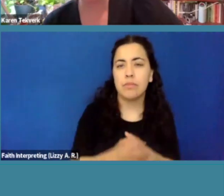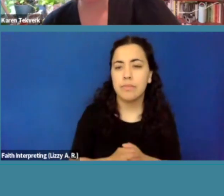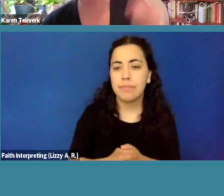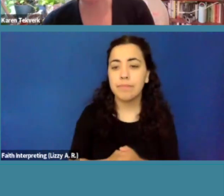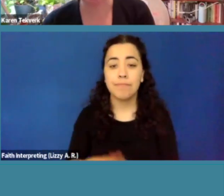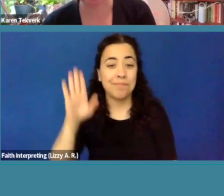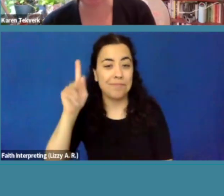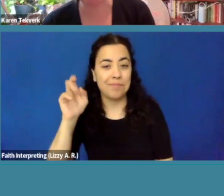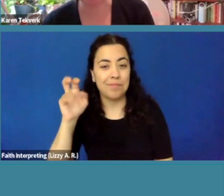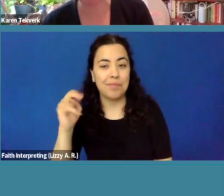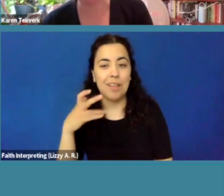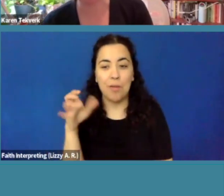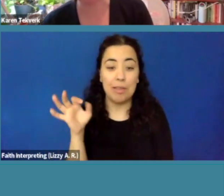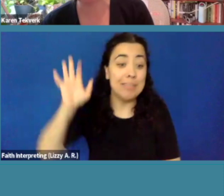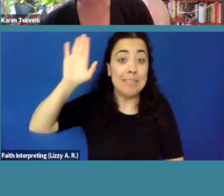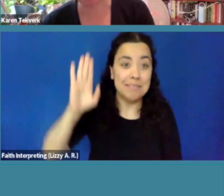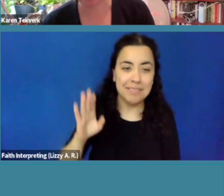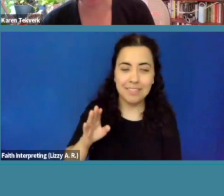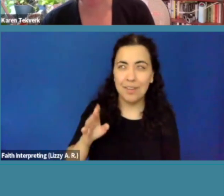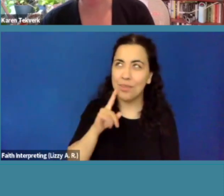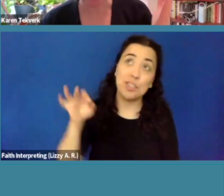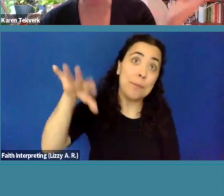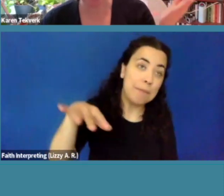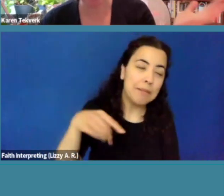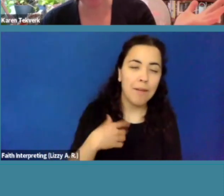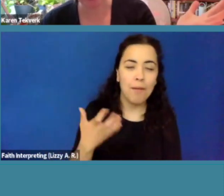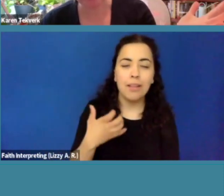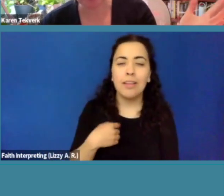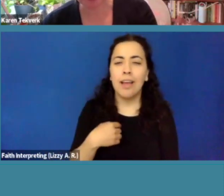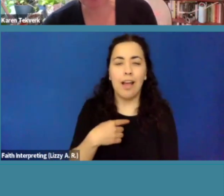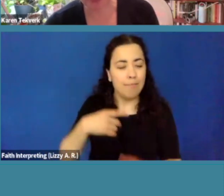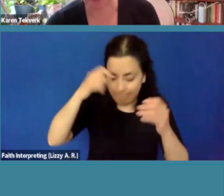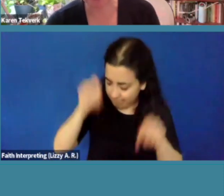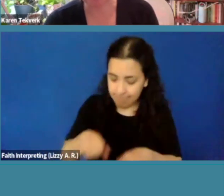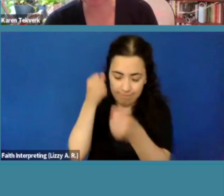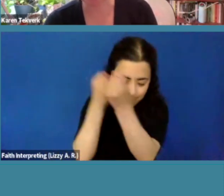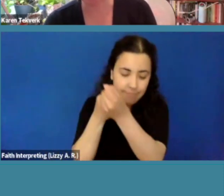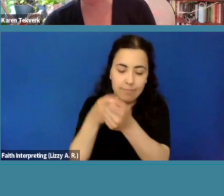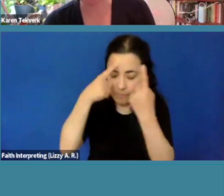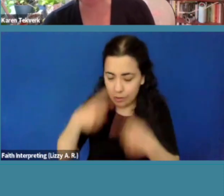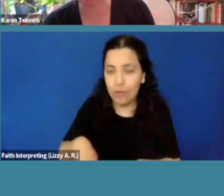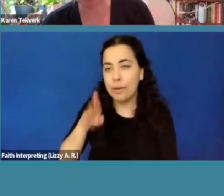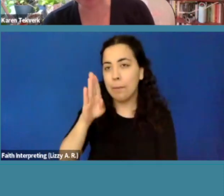I just wanted to jump in and hard agree on Bill's mention of cultural interpreters